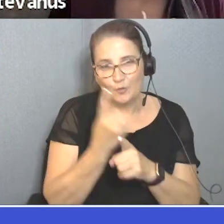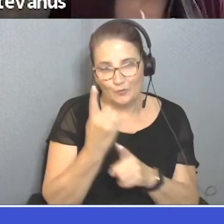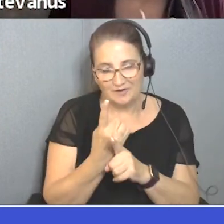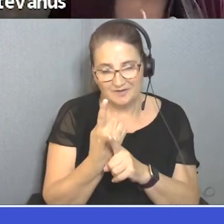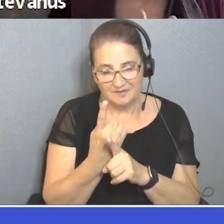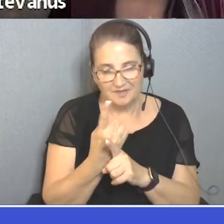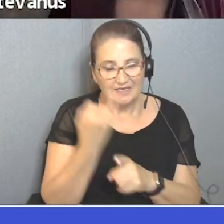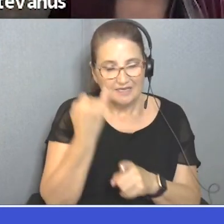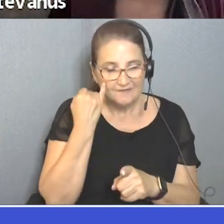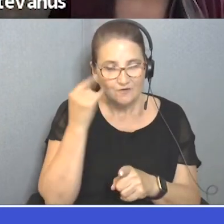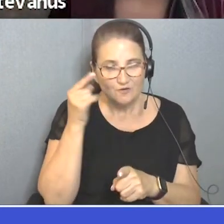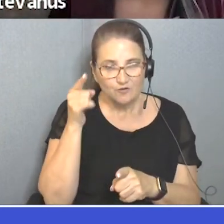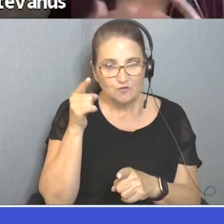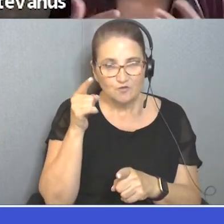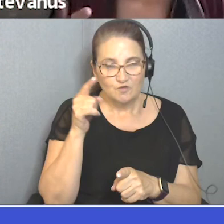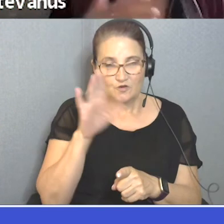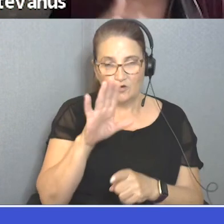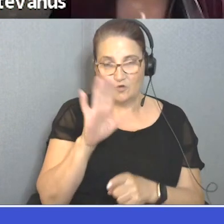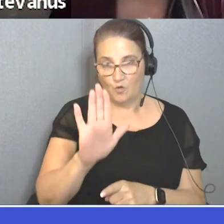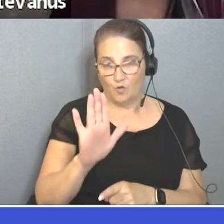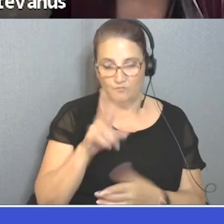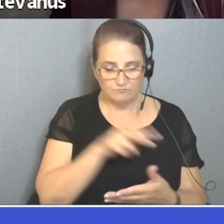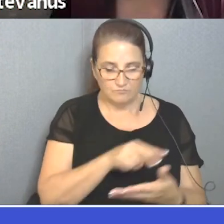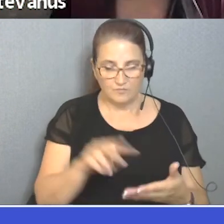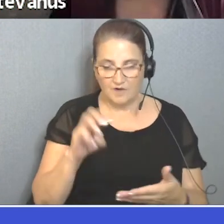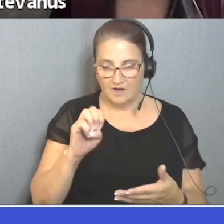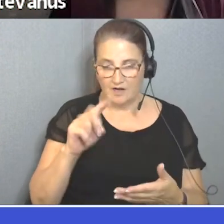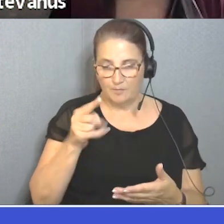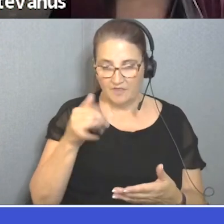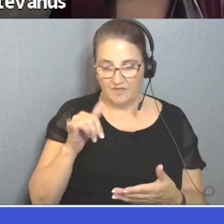be appropriate for the other. I think if you take a look